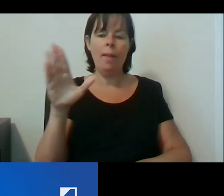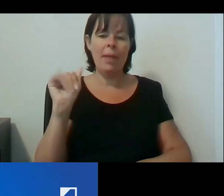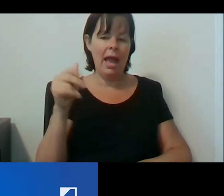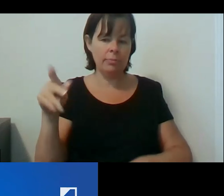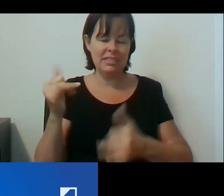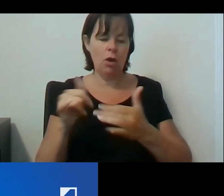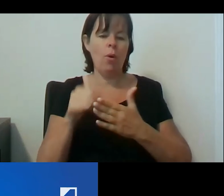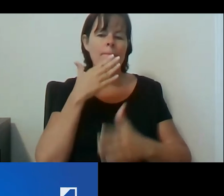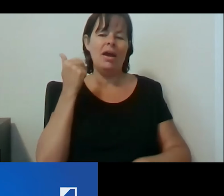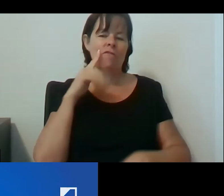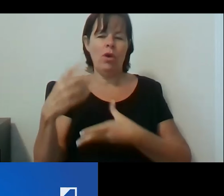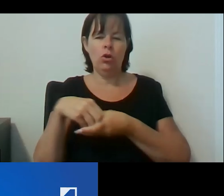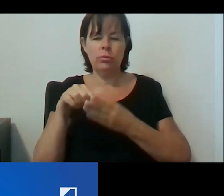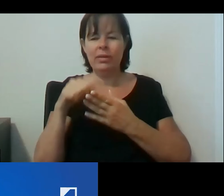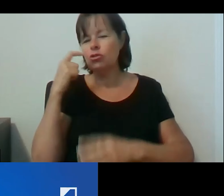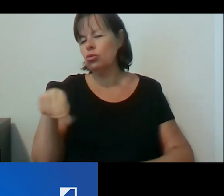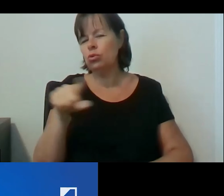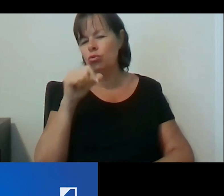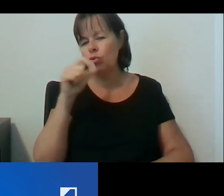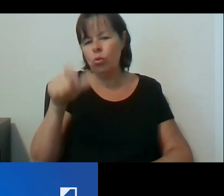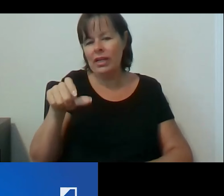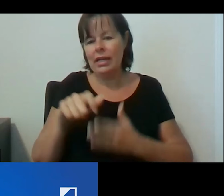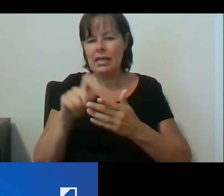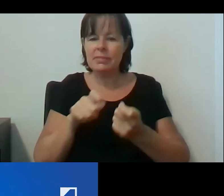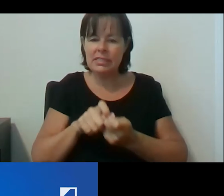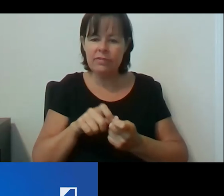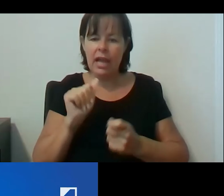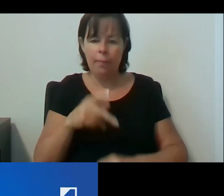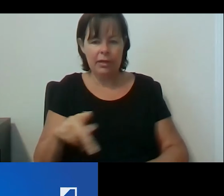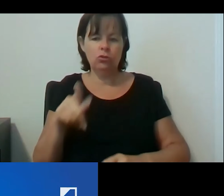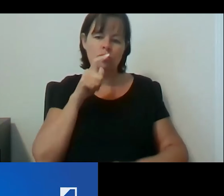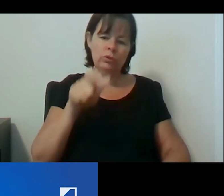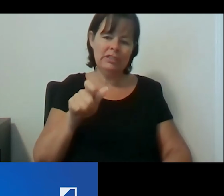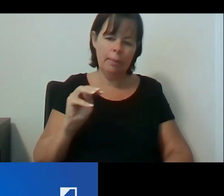because you don't need a certain application you don't need a mac or a pc you don't need a certain